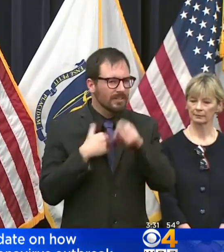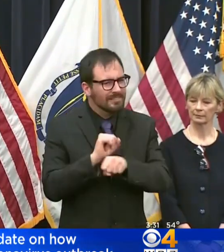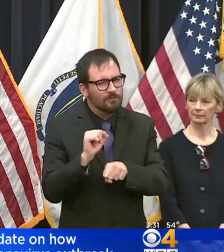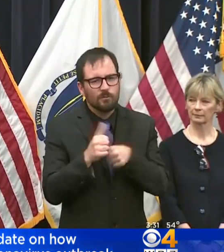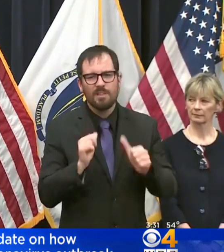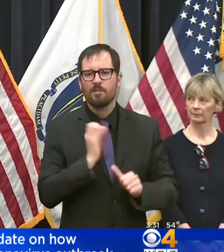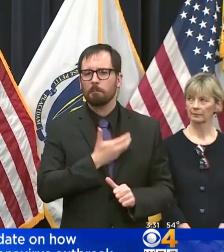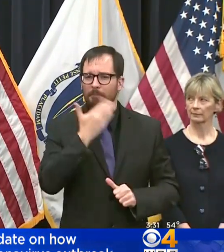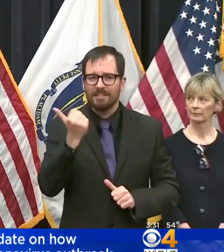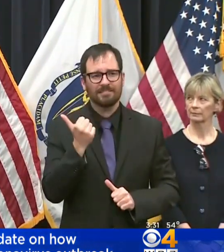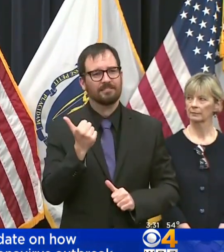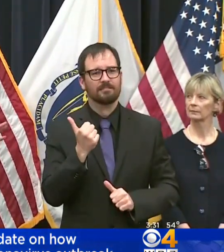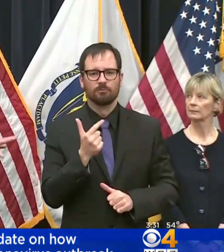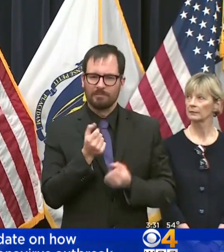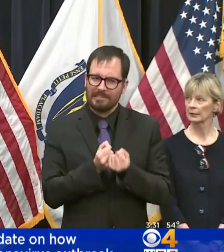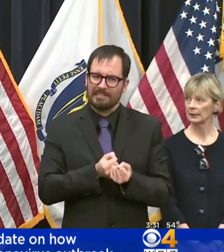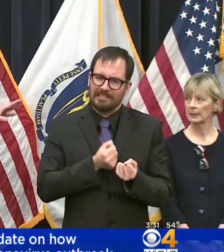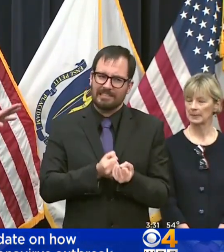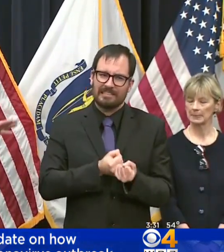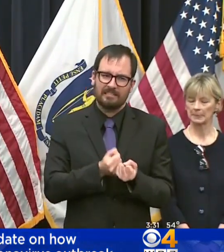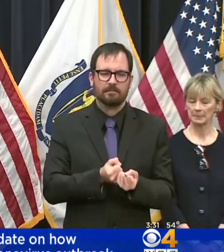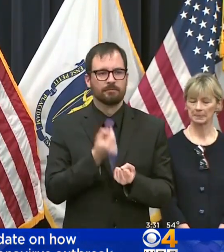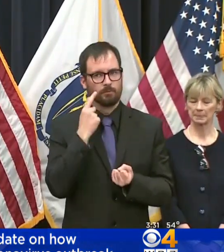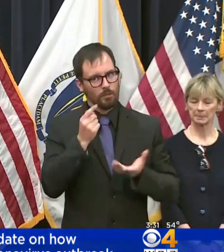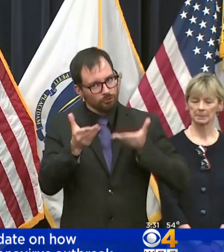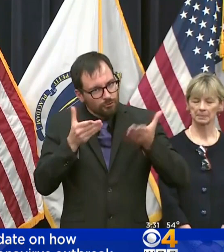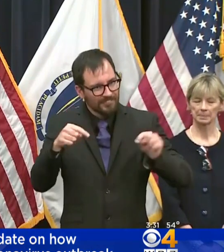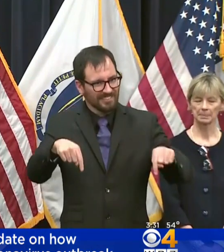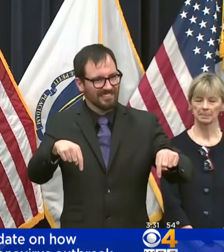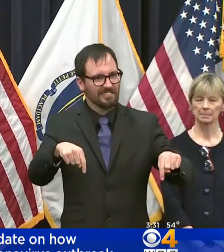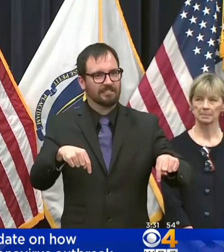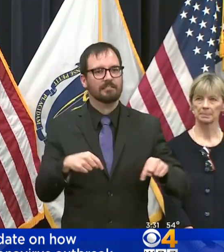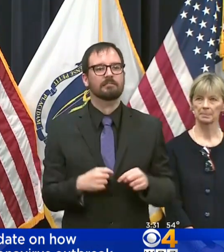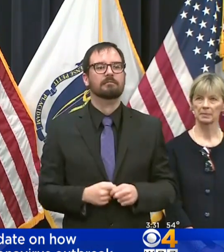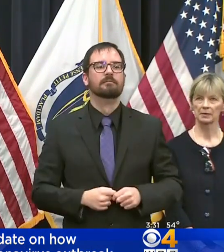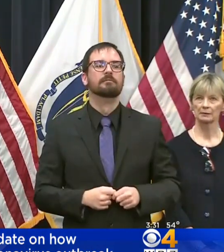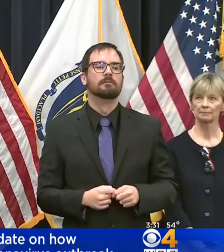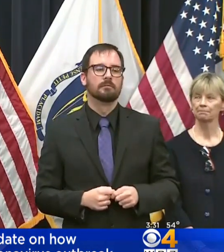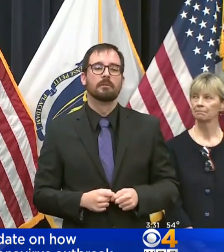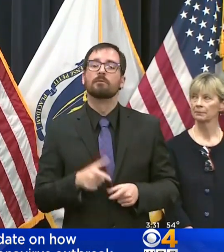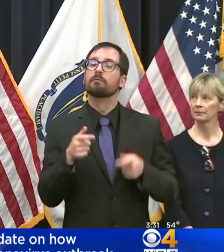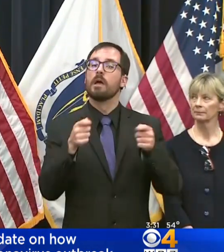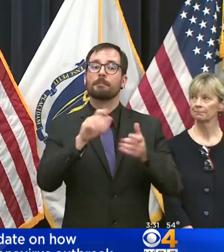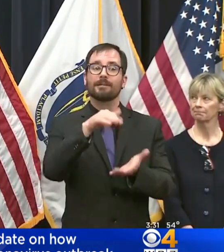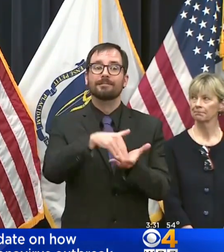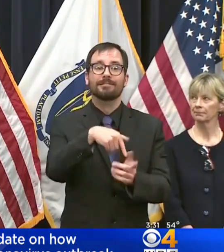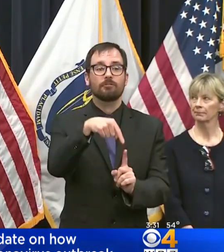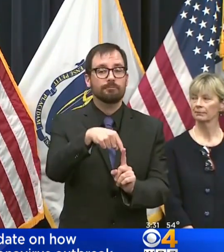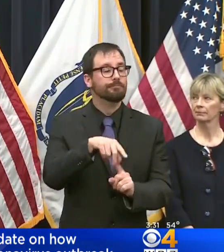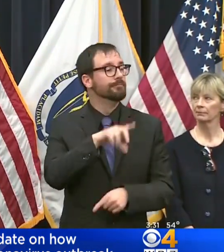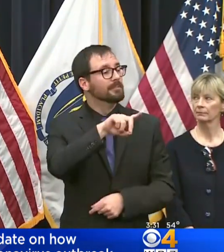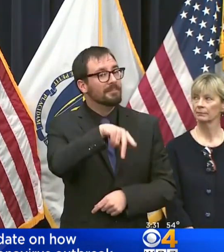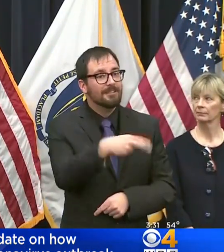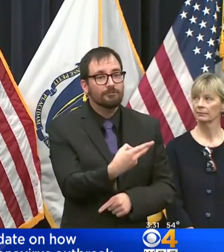WHAT WE WILL DO IS EVERYTHING WE CAN TO MAKE SURE WE PROVIDE THE SUPPORT WE NEED TO PROVIDE AROUND SERVICES THAT THE COMMAND CENTER AND THE DEPARTMENT OF